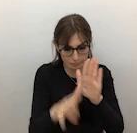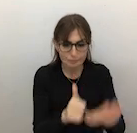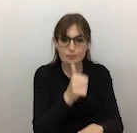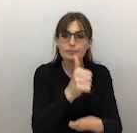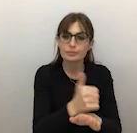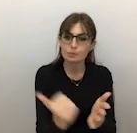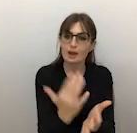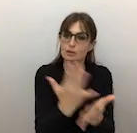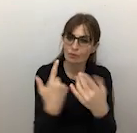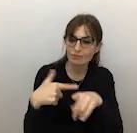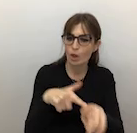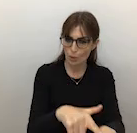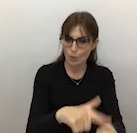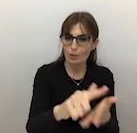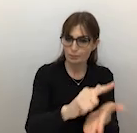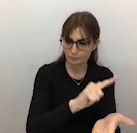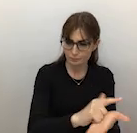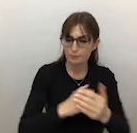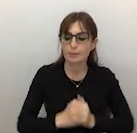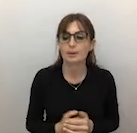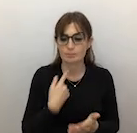to ensure compliance. Organisations registered